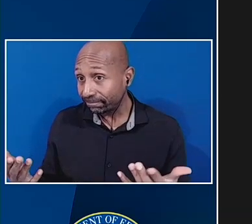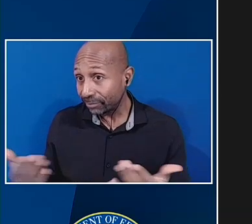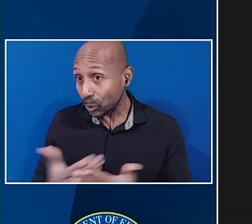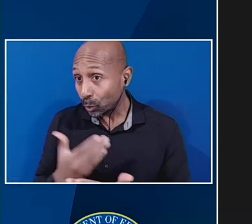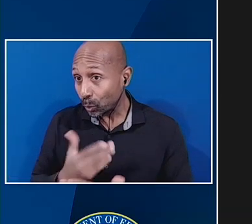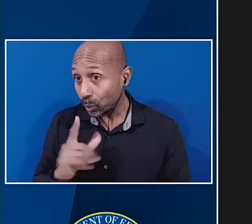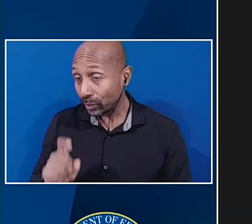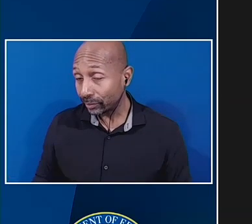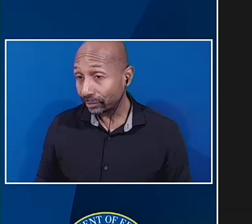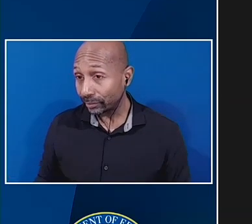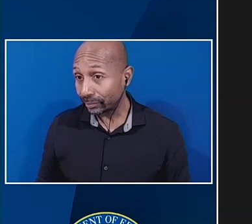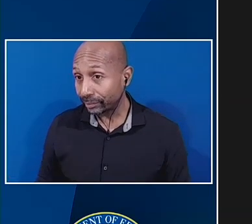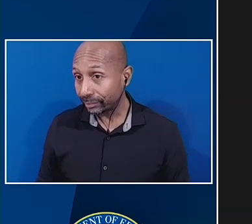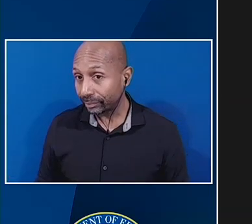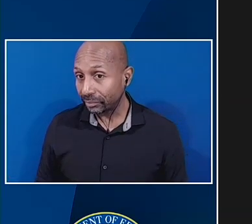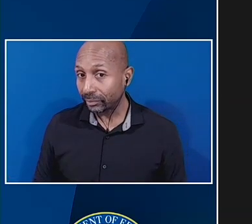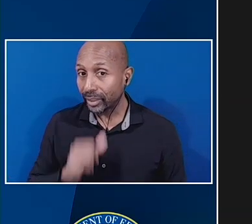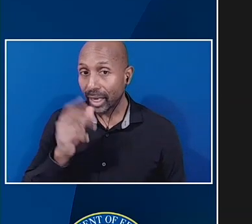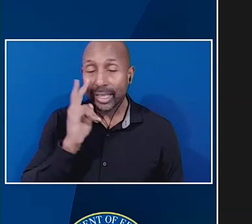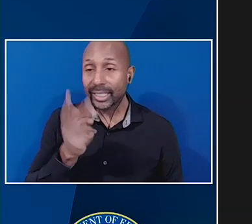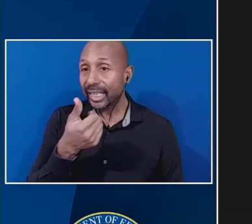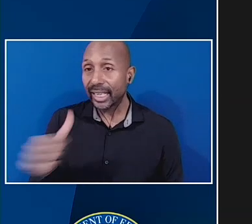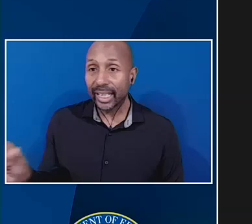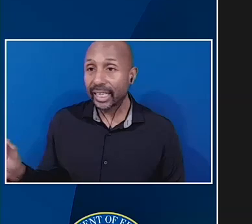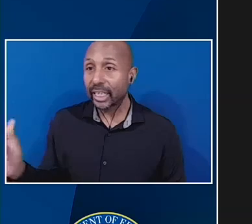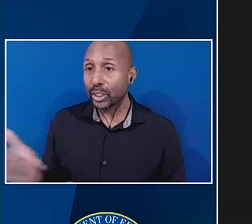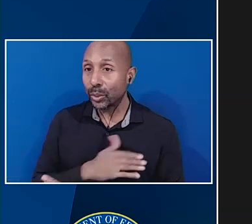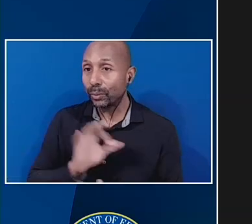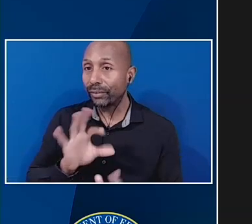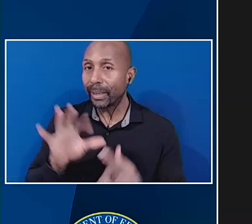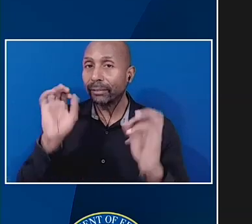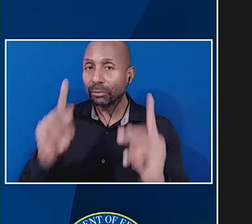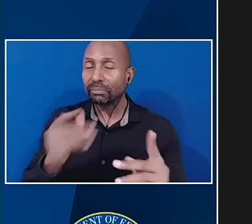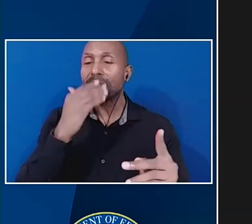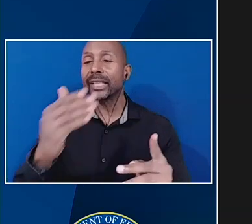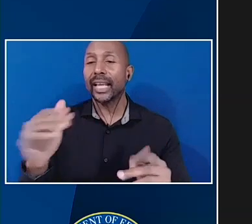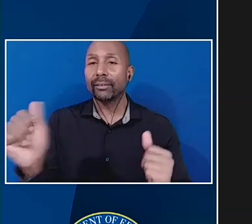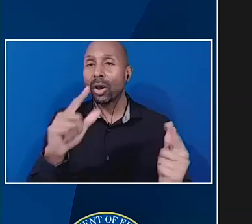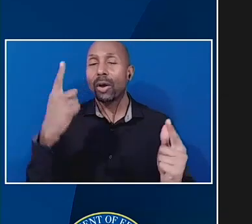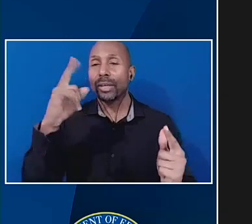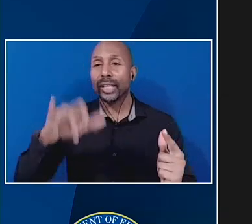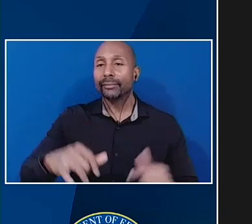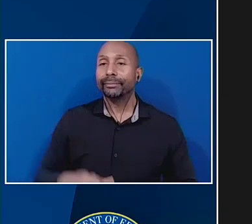Not seeing any new feedback. Thank you all for that. And if it's okay with everyone, I'll turn